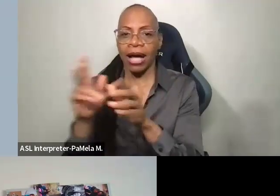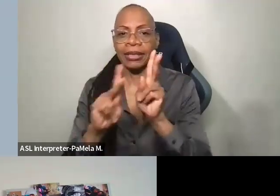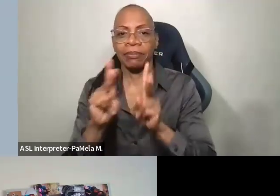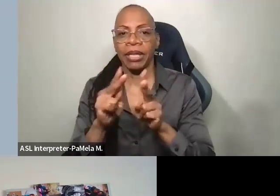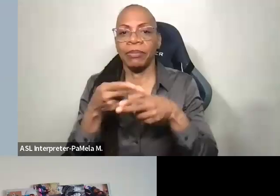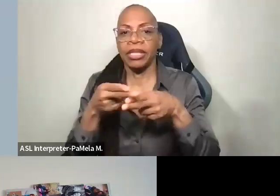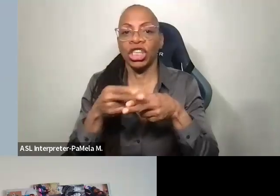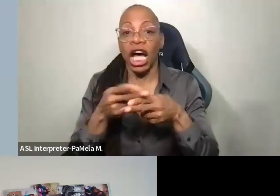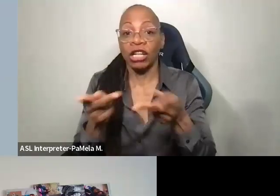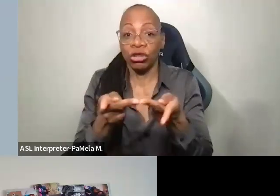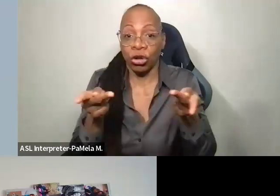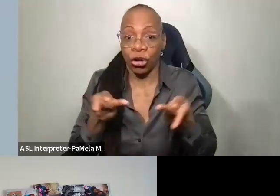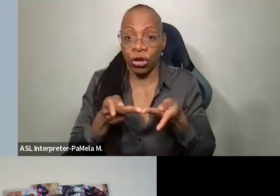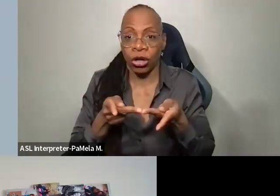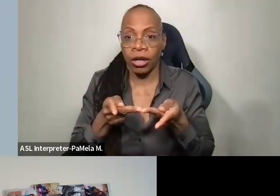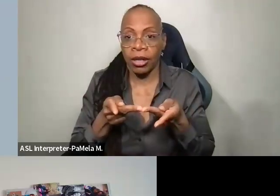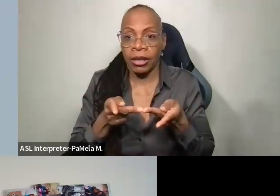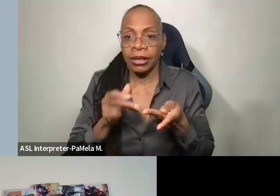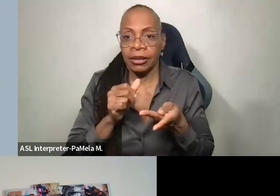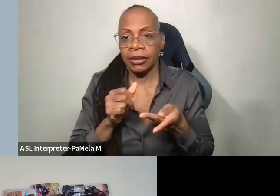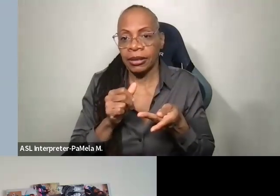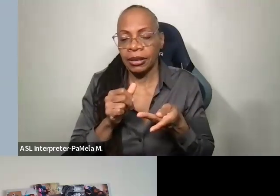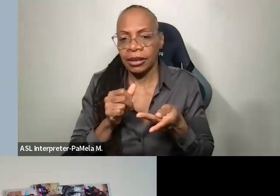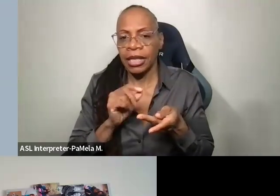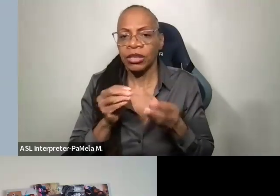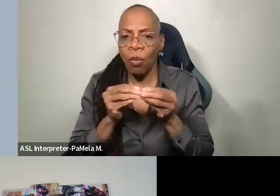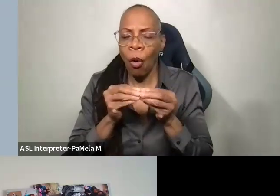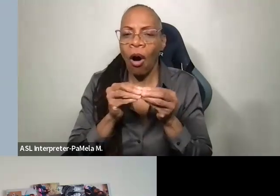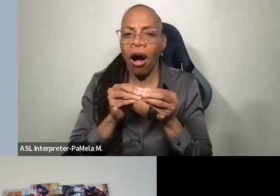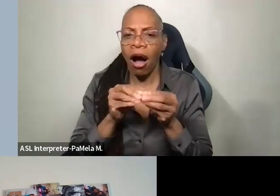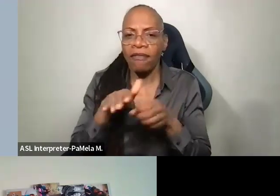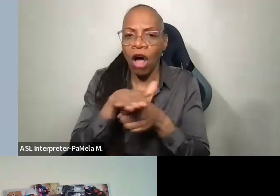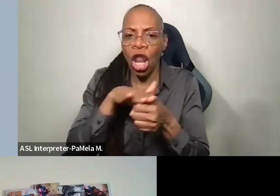as unsheltered, that's a local thing. Like I can't speak to that.